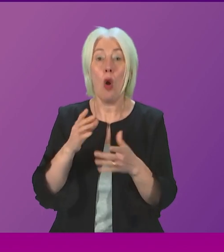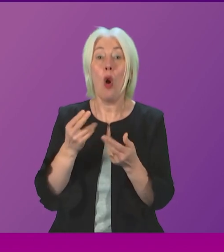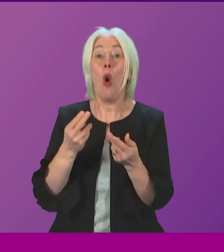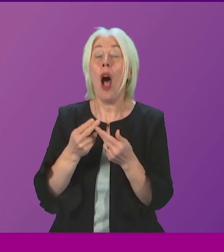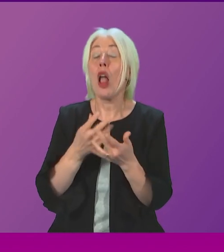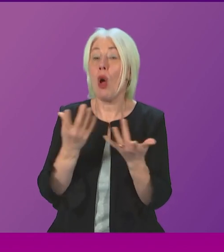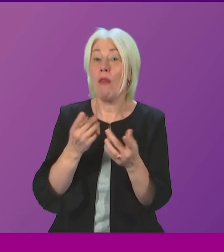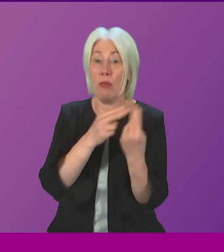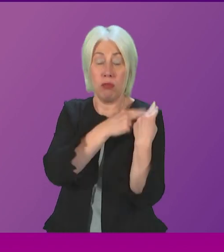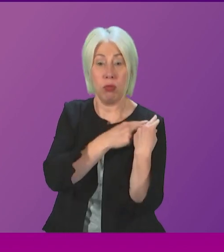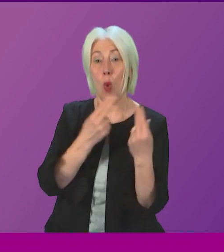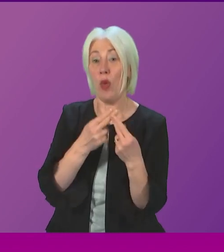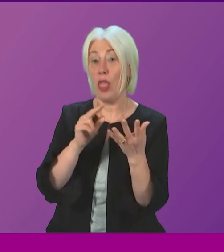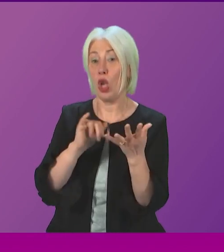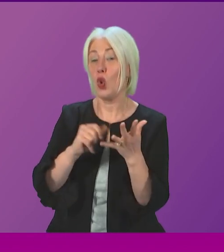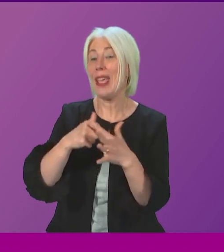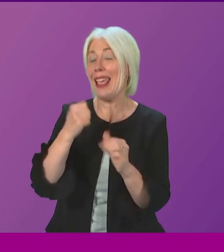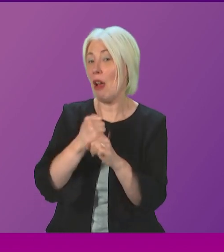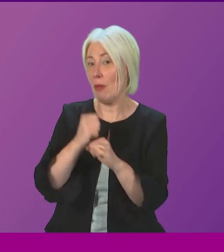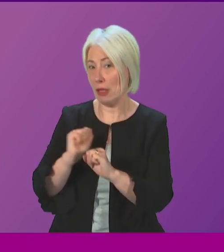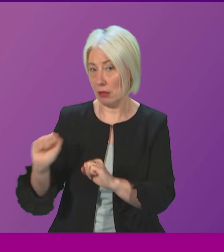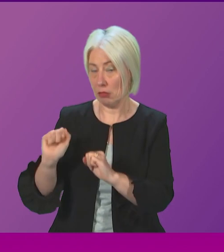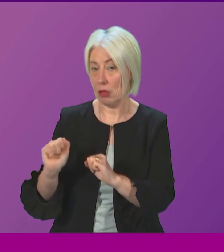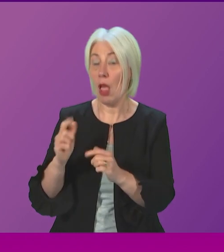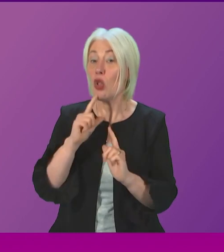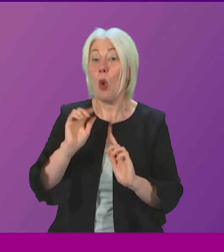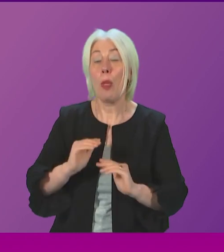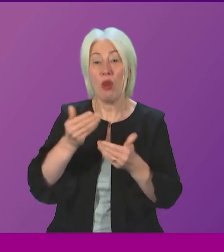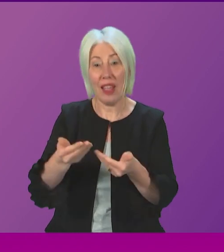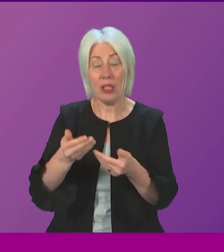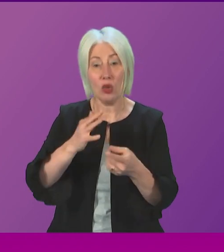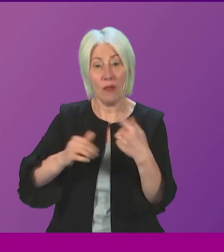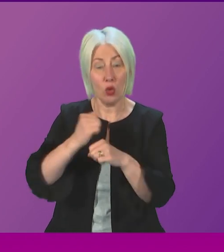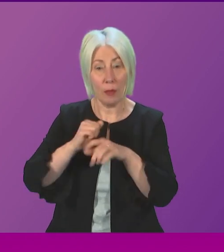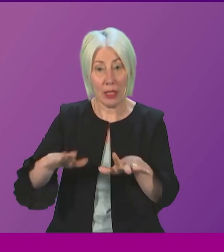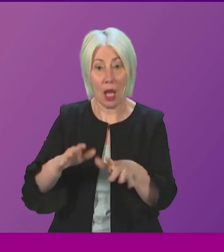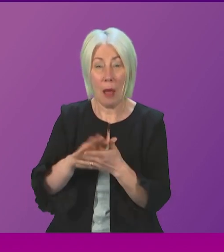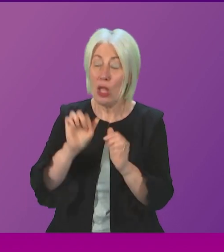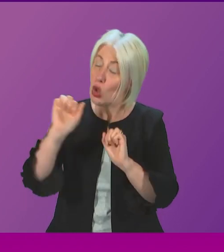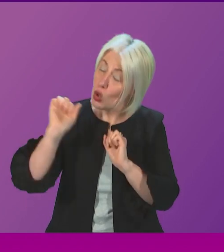Government, I am clear that providers have a responsibility to enforce their own policies